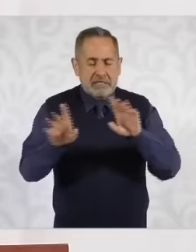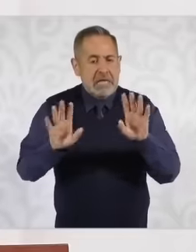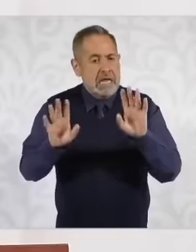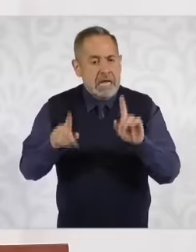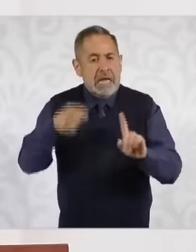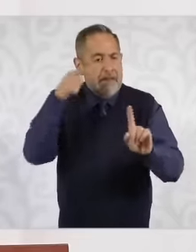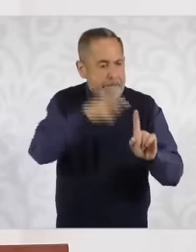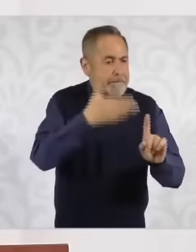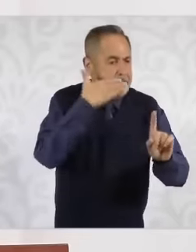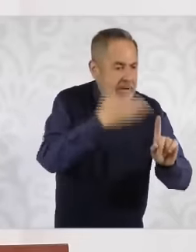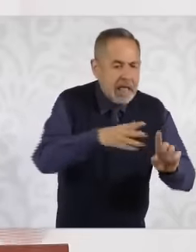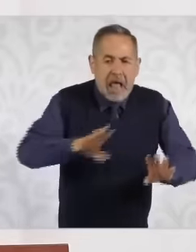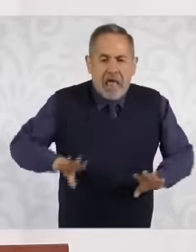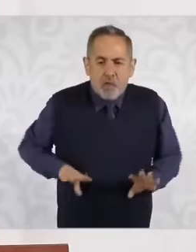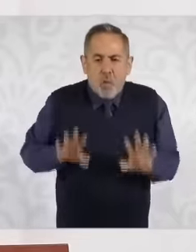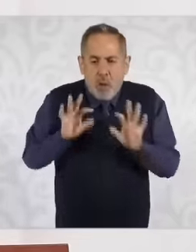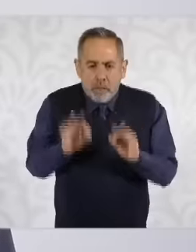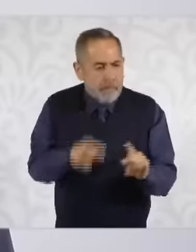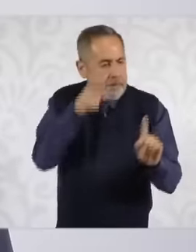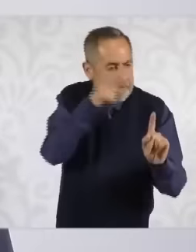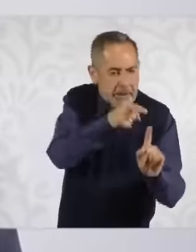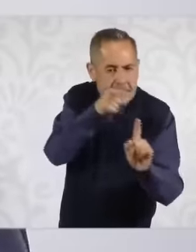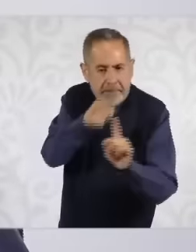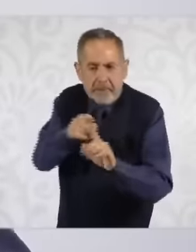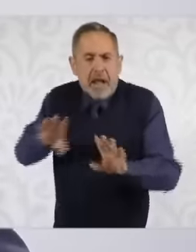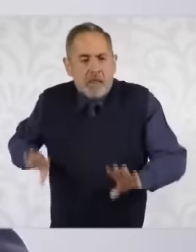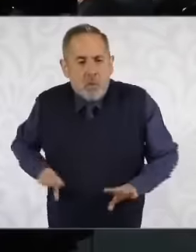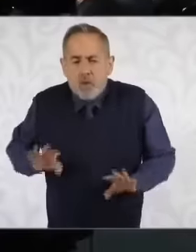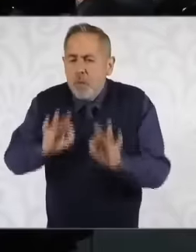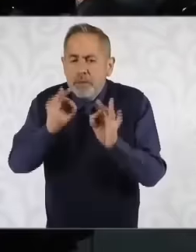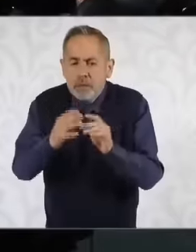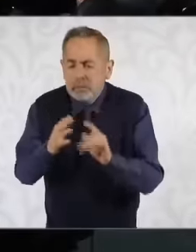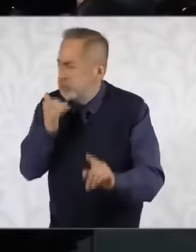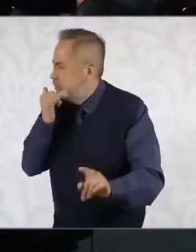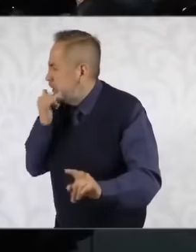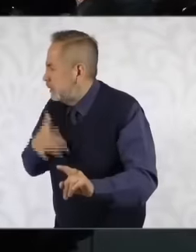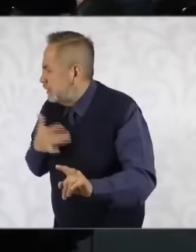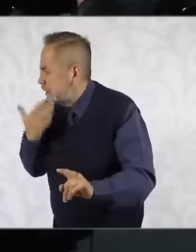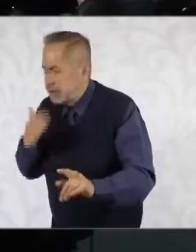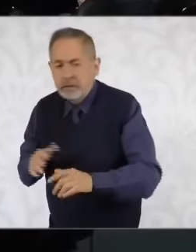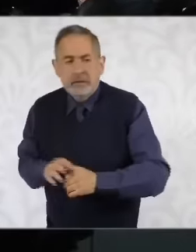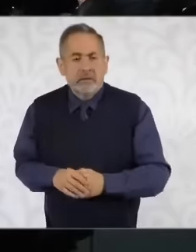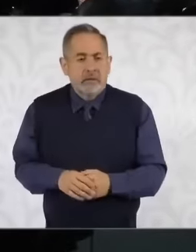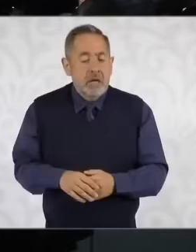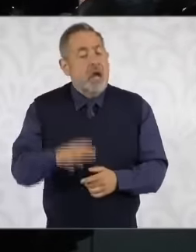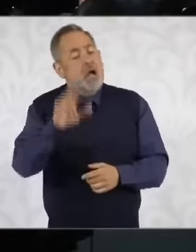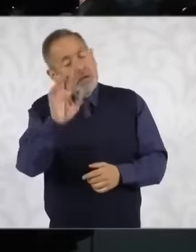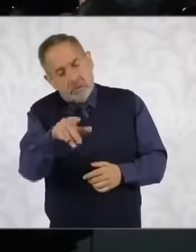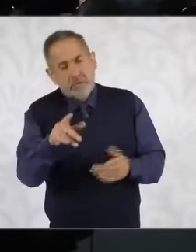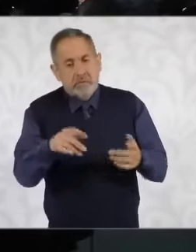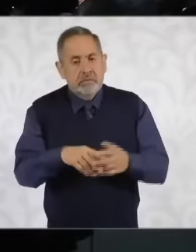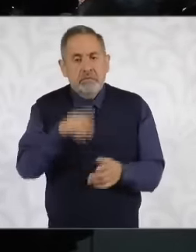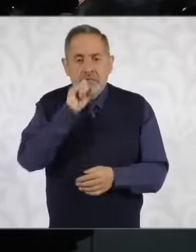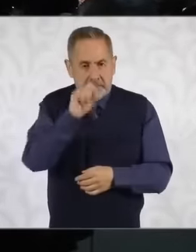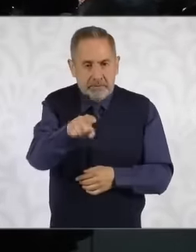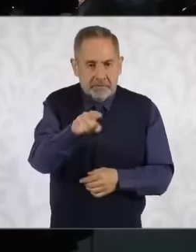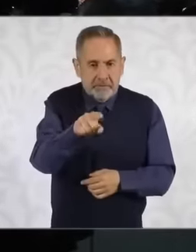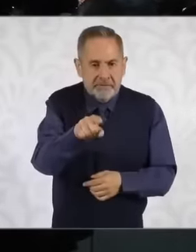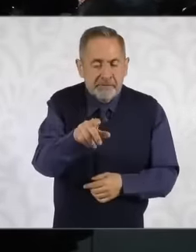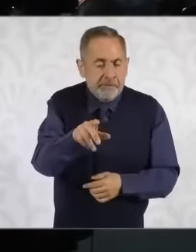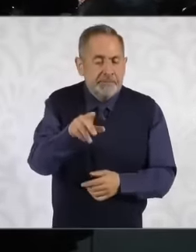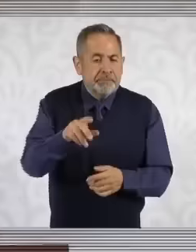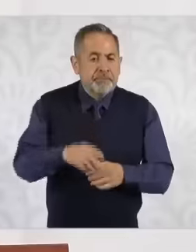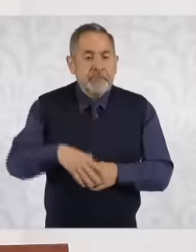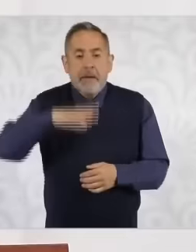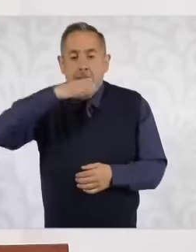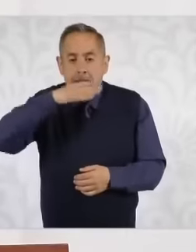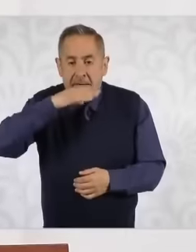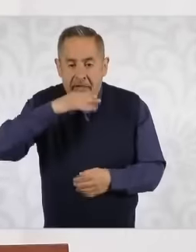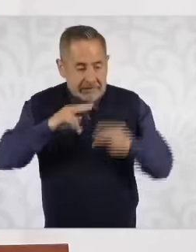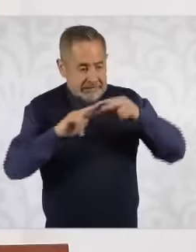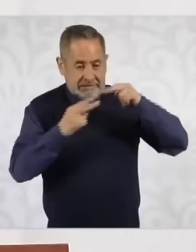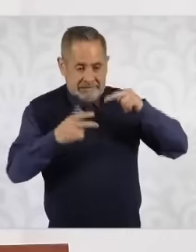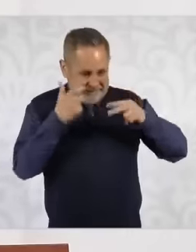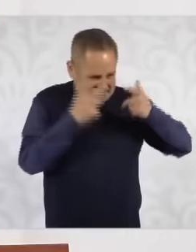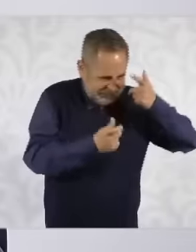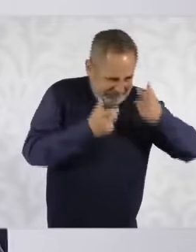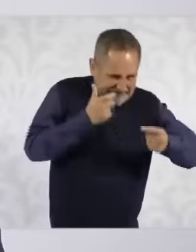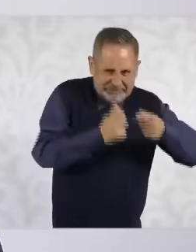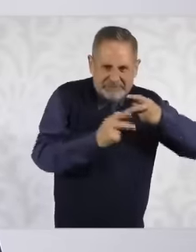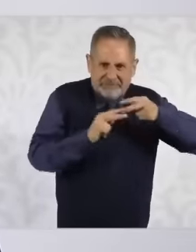varieties appropriate to the different realities. Sorry, no. Oh no, but transgenic corn does not exist in